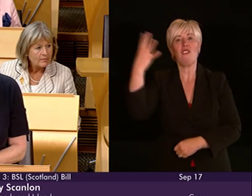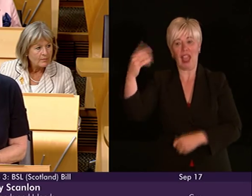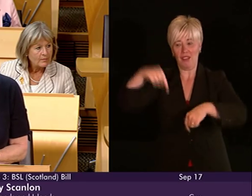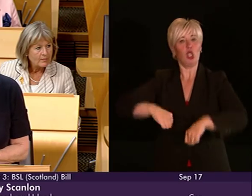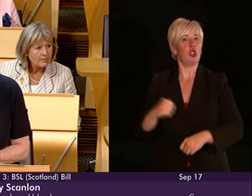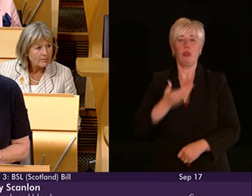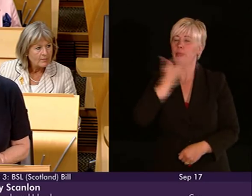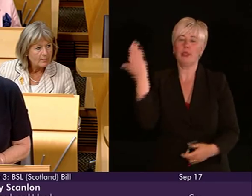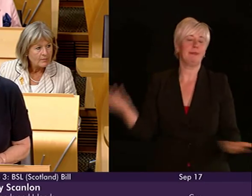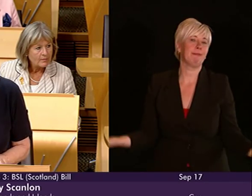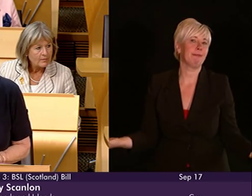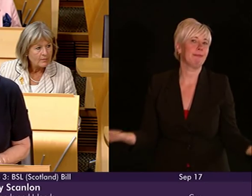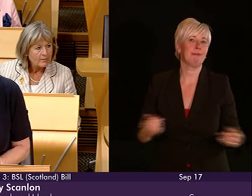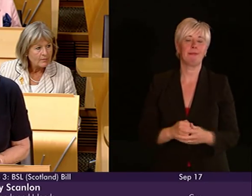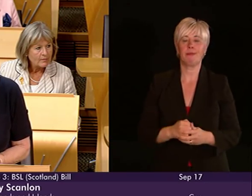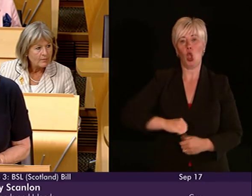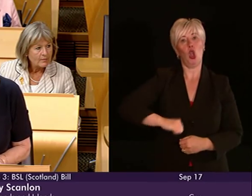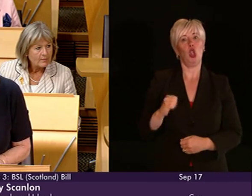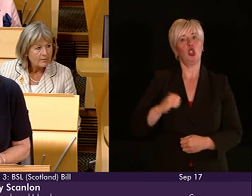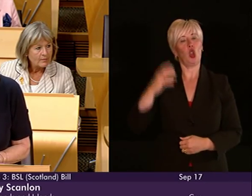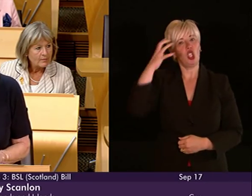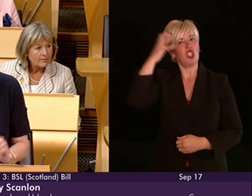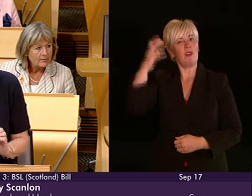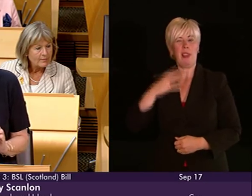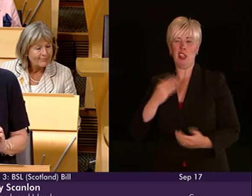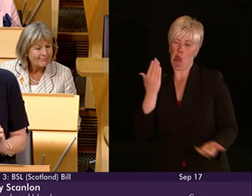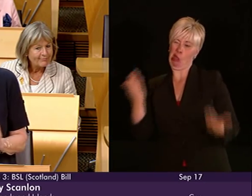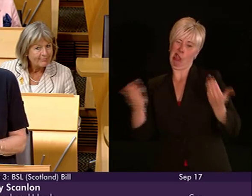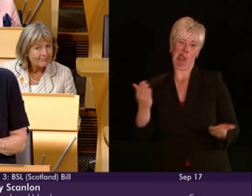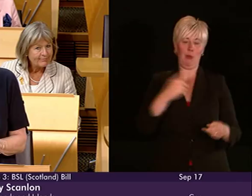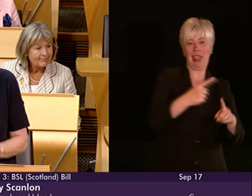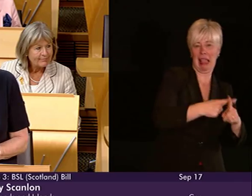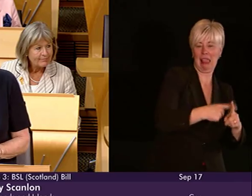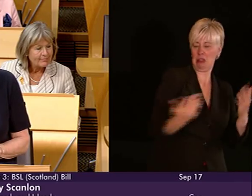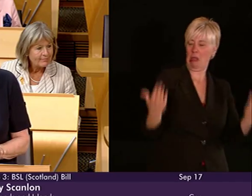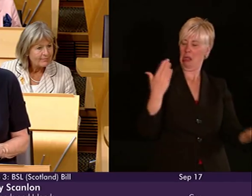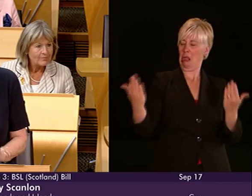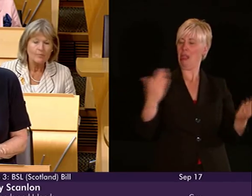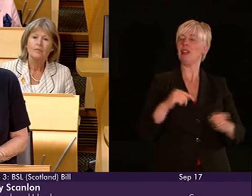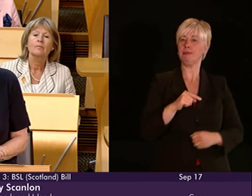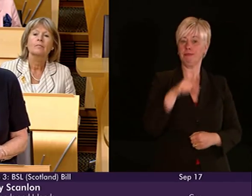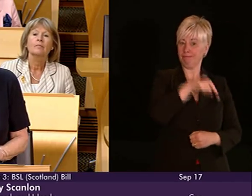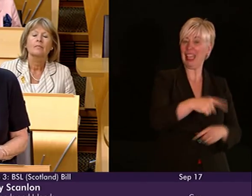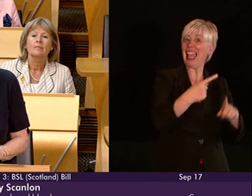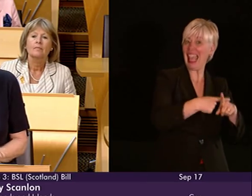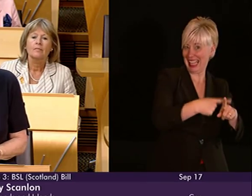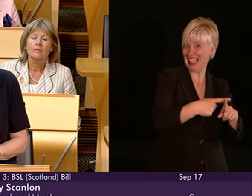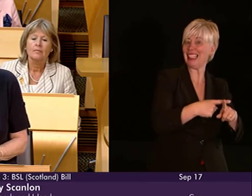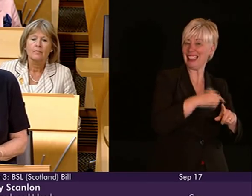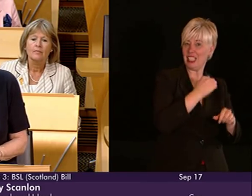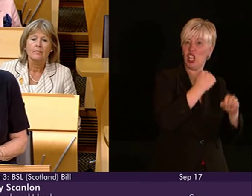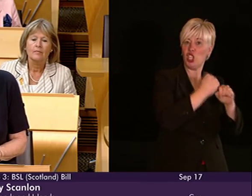Scottish Government always likes comparisons with England. In England, a GCSE in BSL has